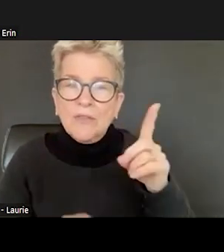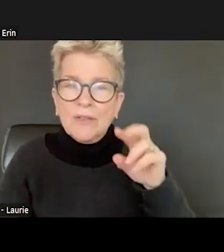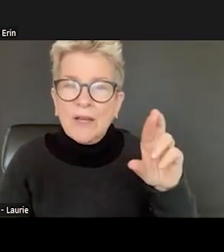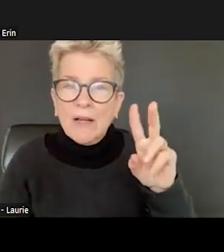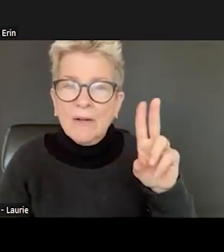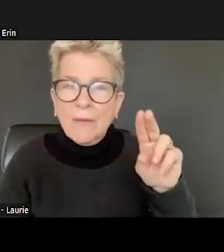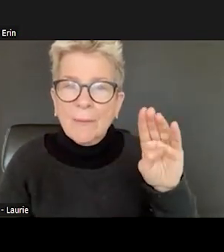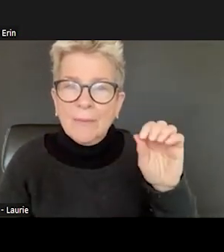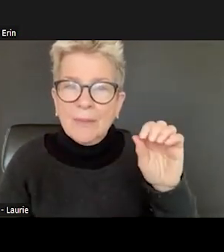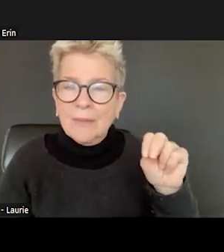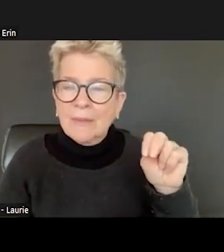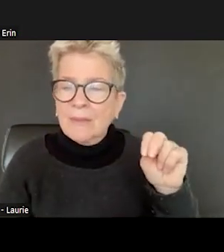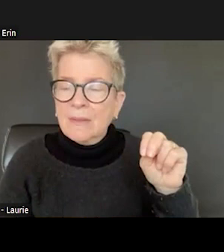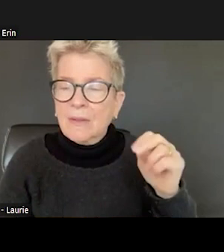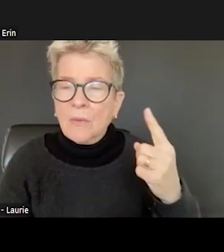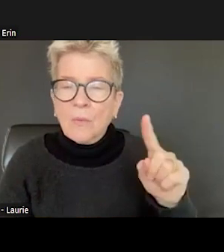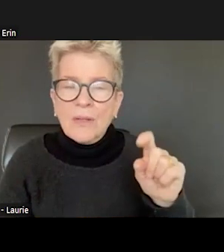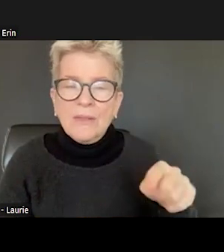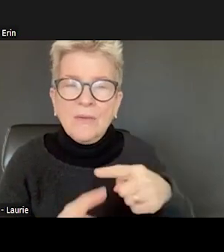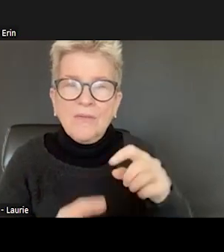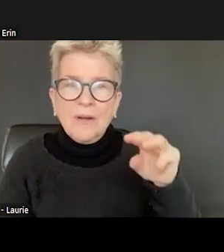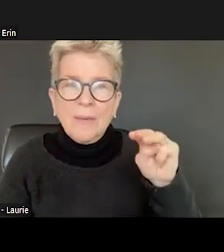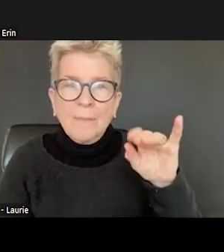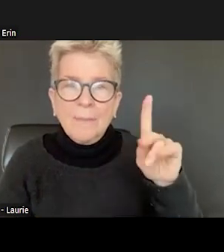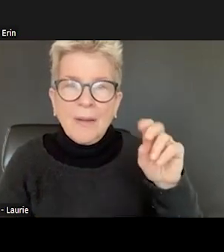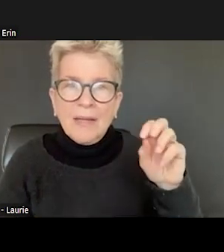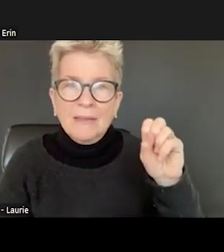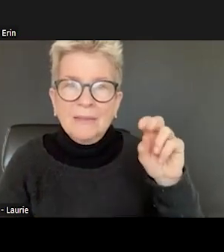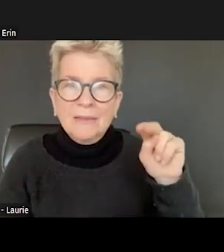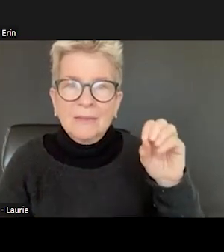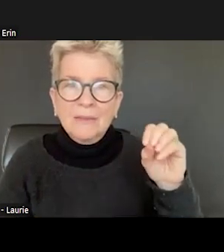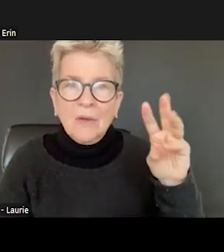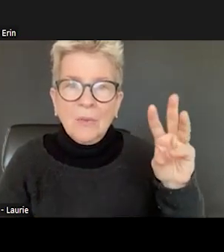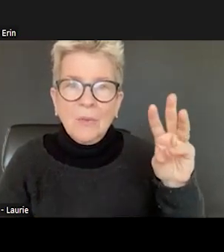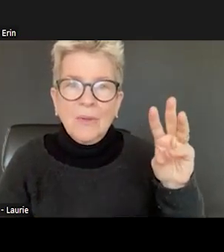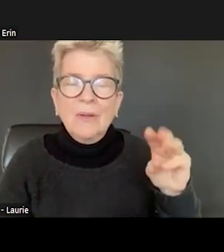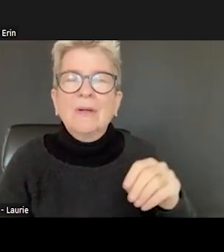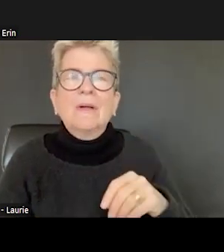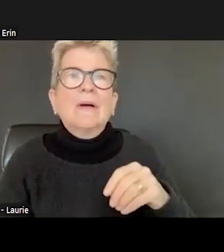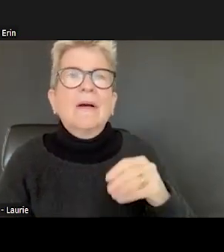see one question from Mike Snow. We may go ahead and it may be best fitting to address